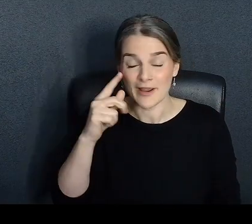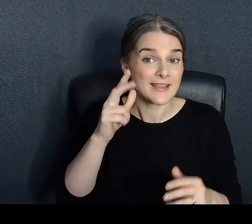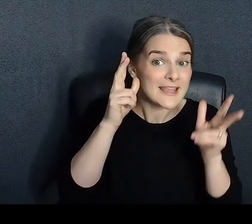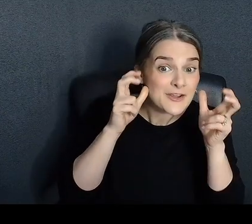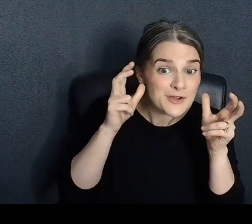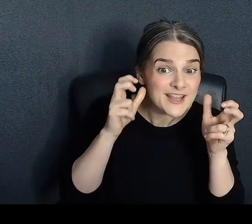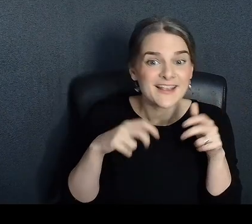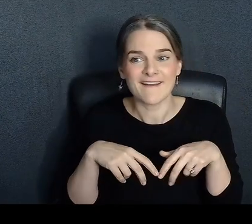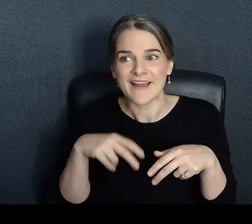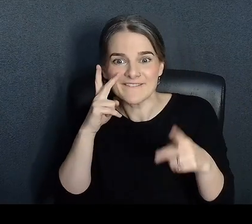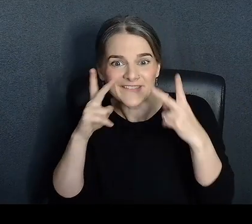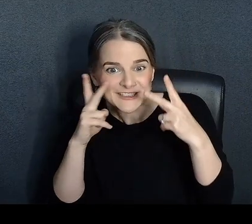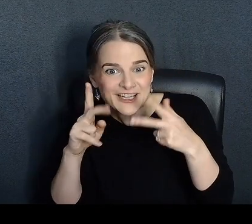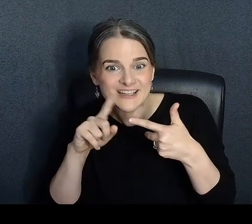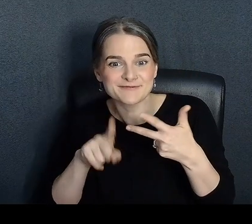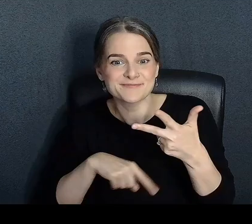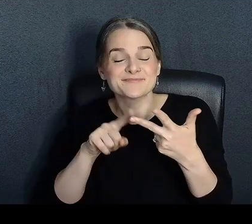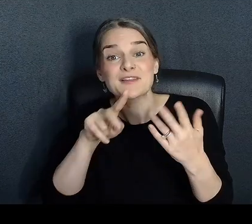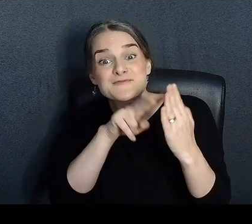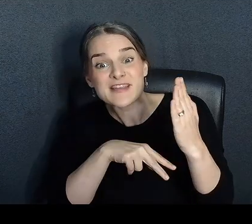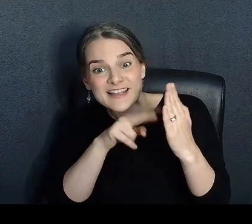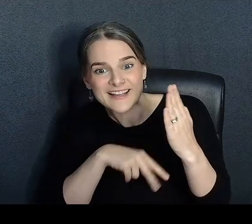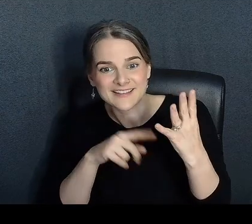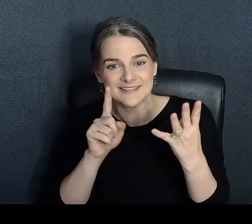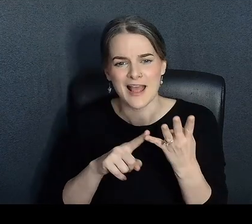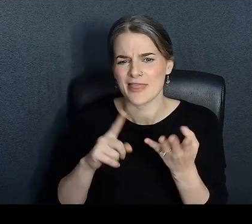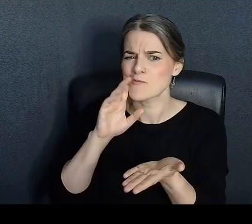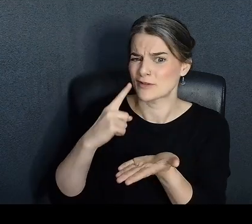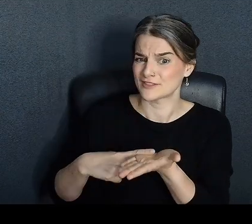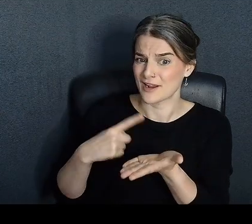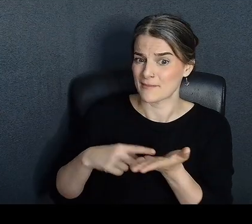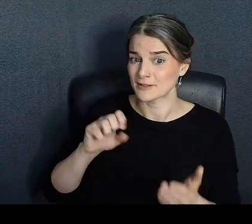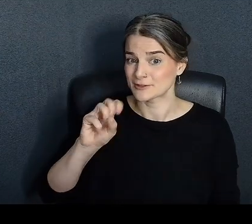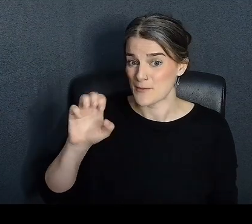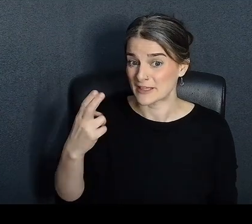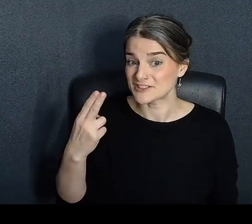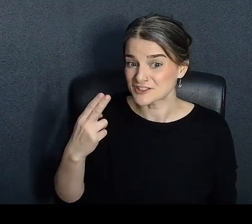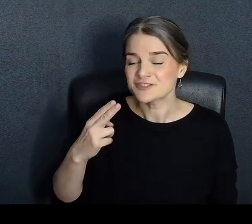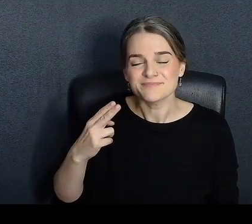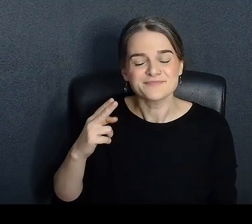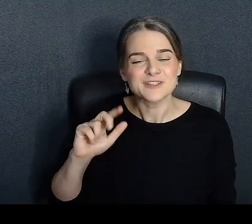and then we'll also talk about switch and switch access.